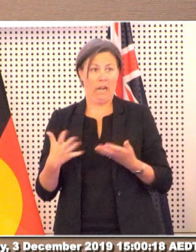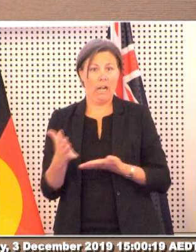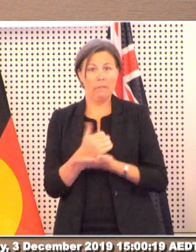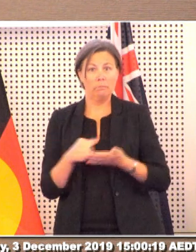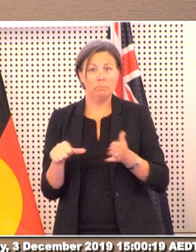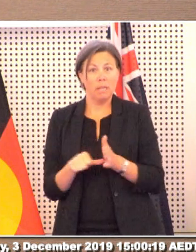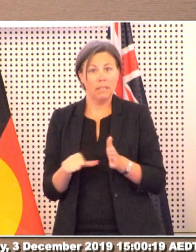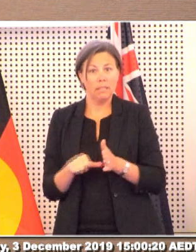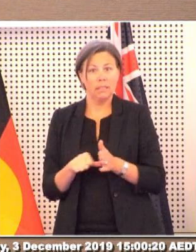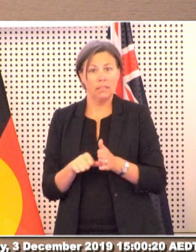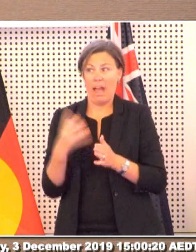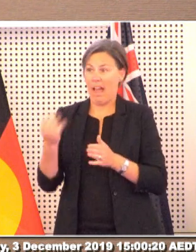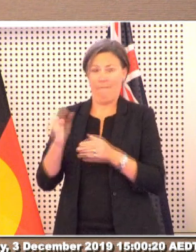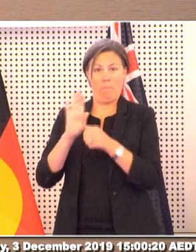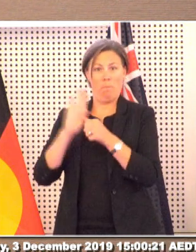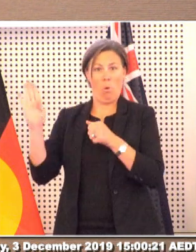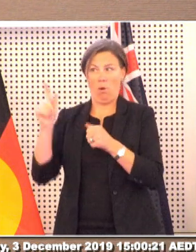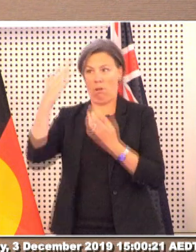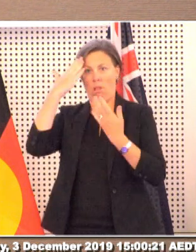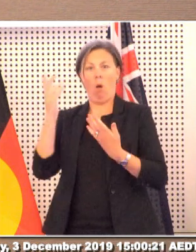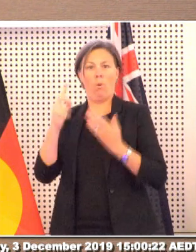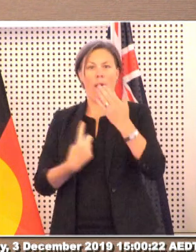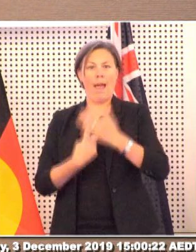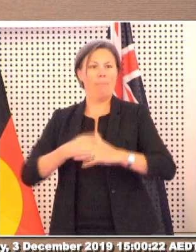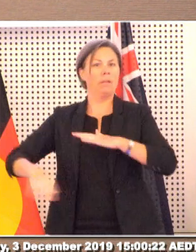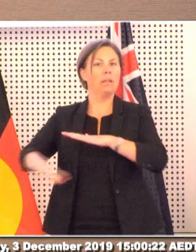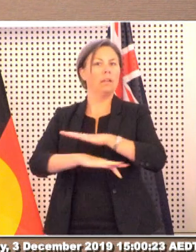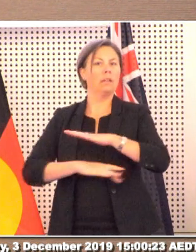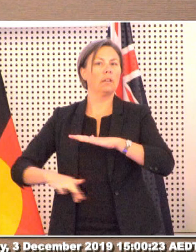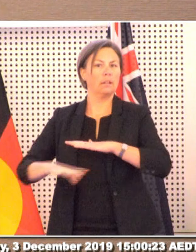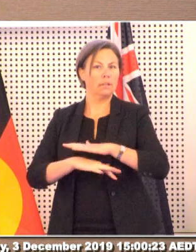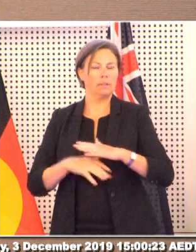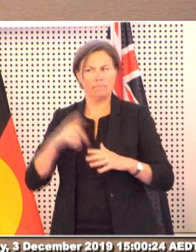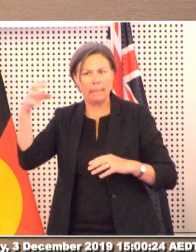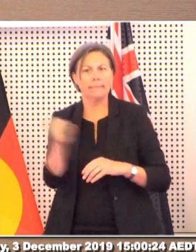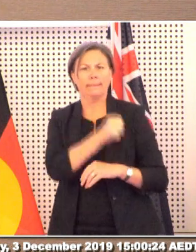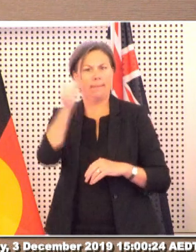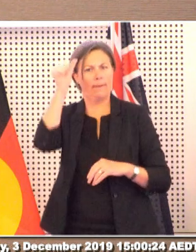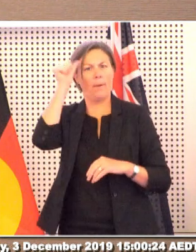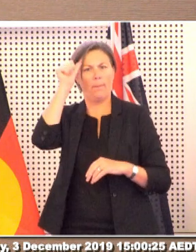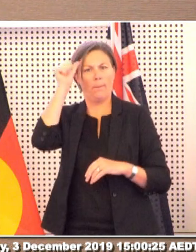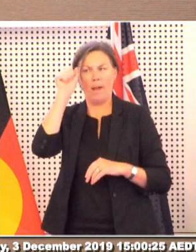And what is the requirement for the boards to absolutely be held to account for what